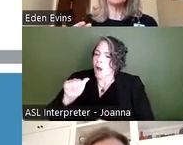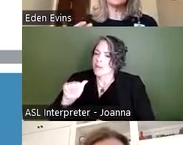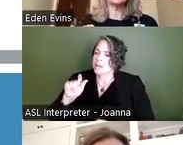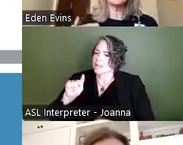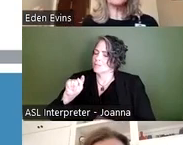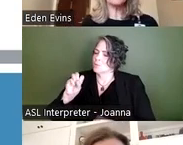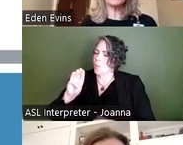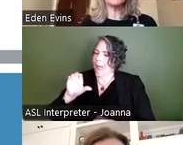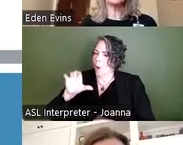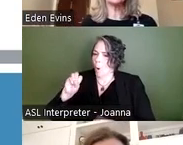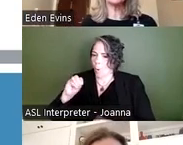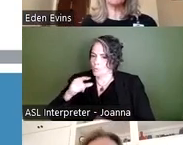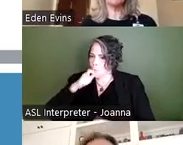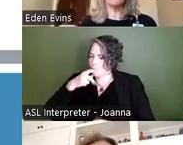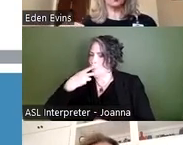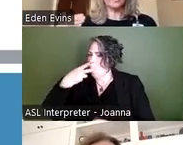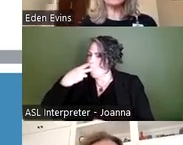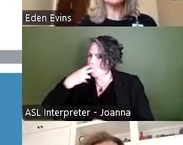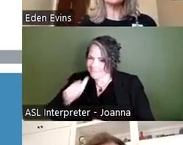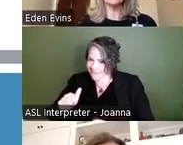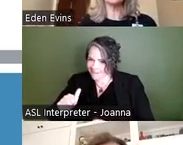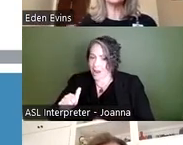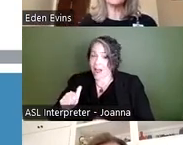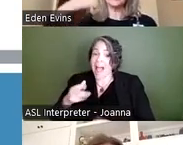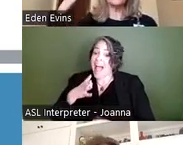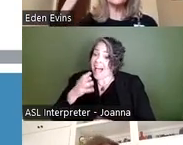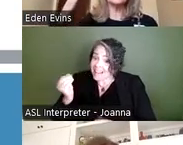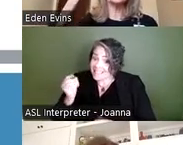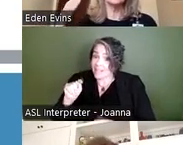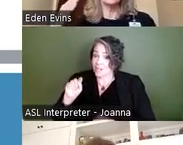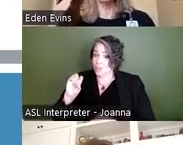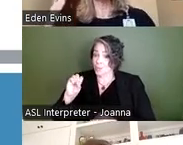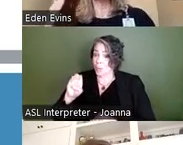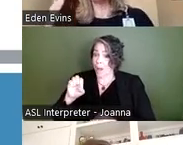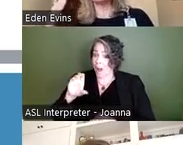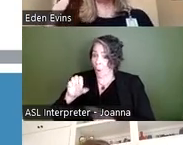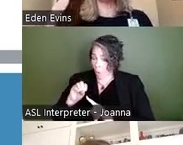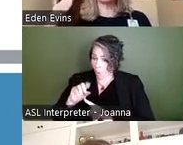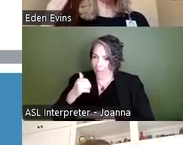many psychiatric medications more quickly. So therefore you need higher doses and that can